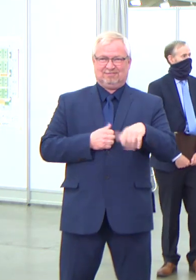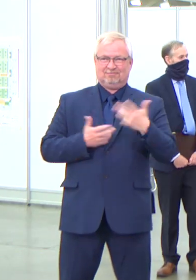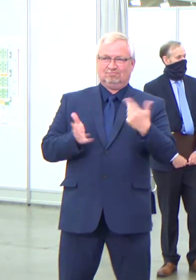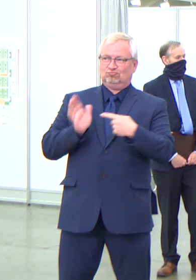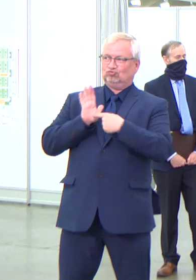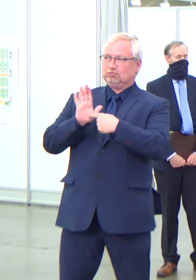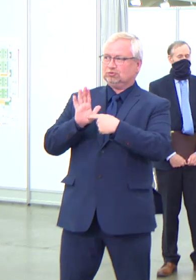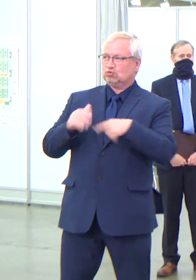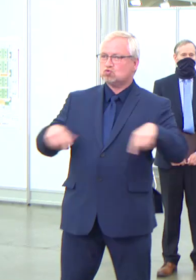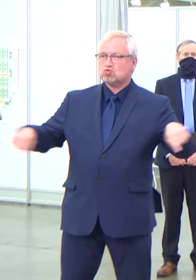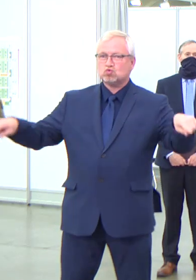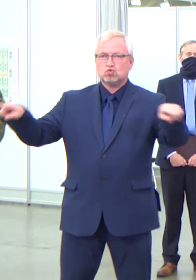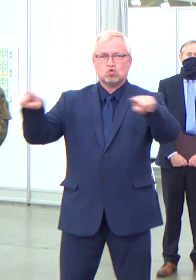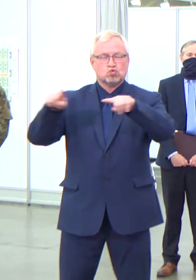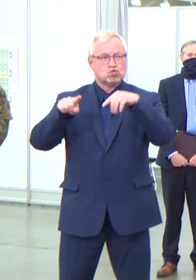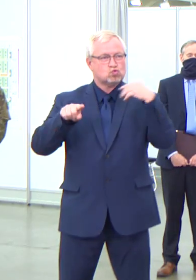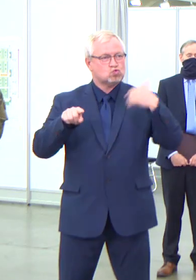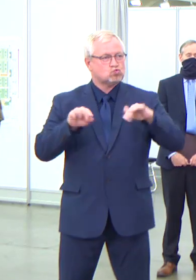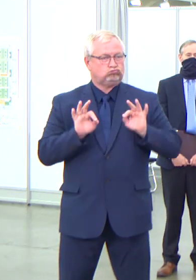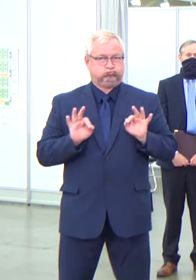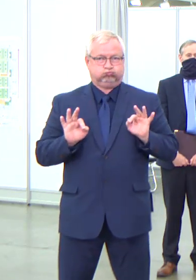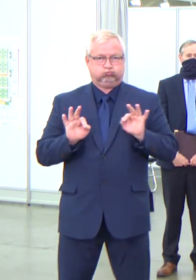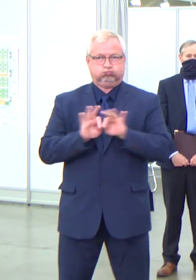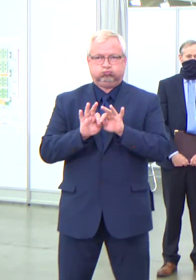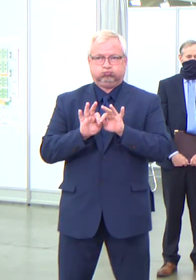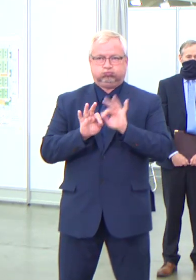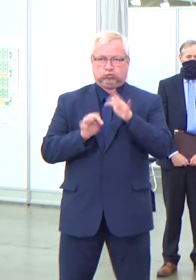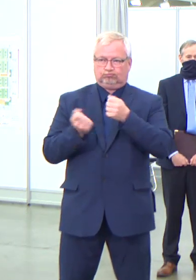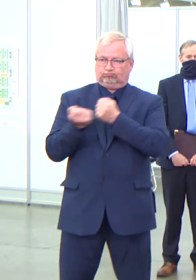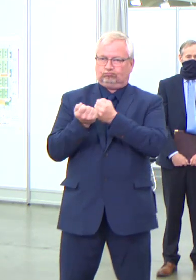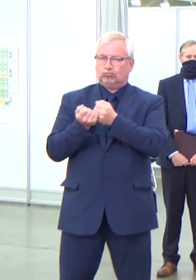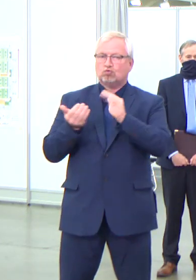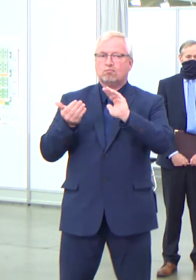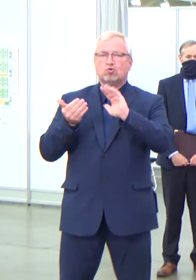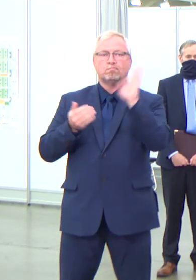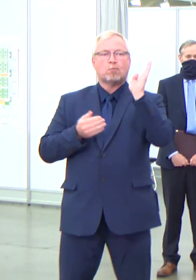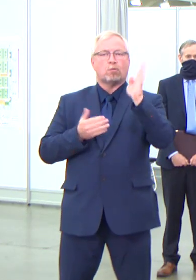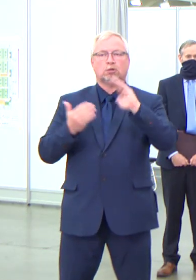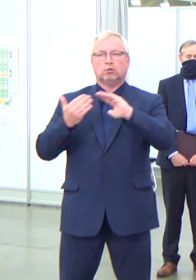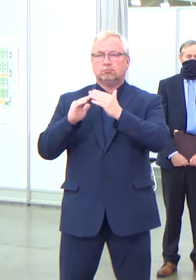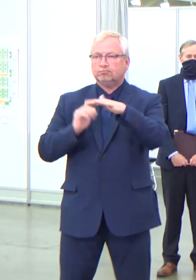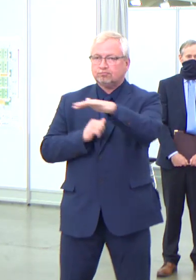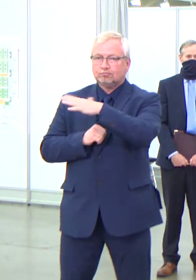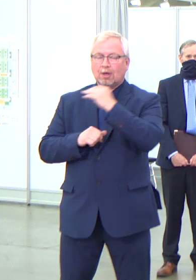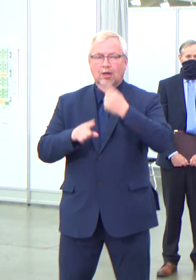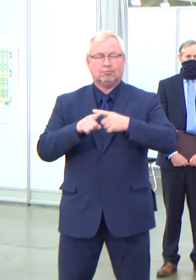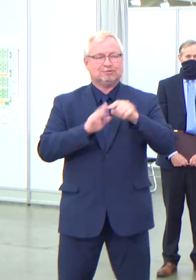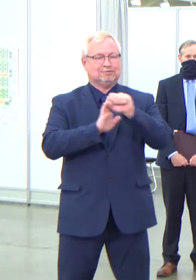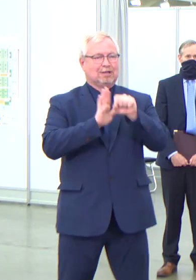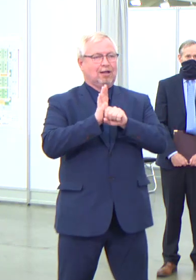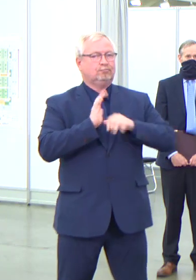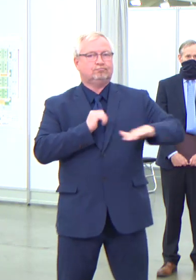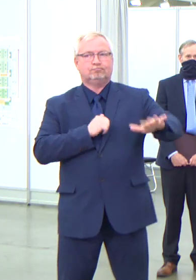, which represents a critical part of our ongoing efforts to support Baltimore City and our hospitals across the